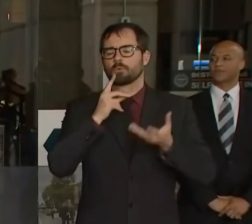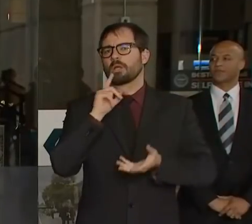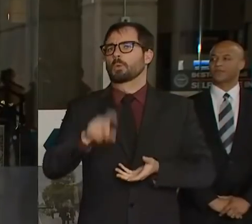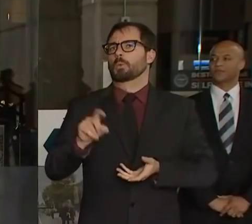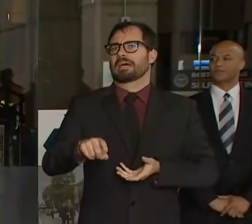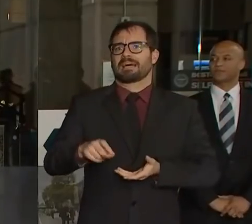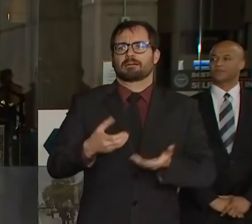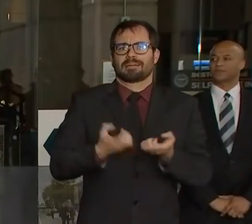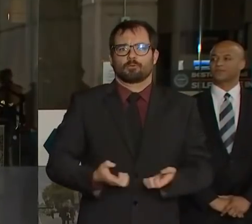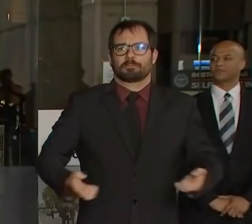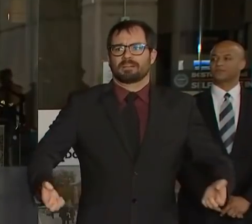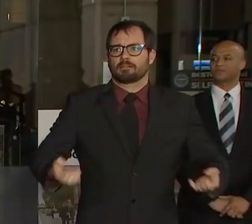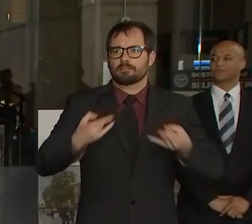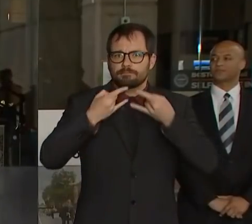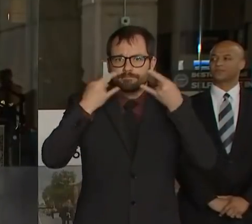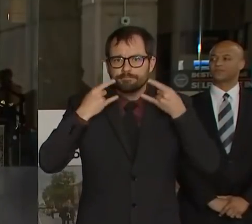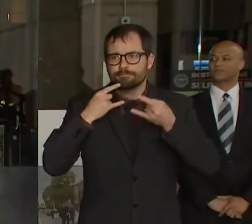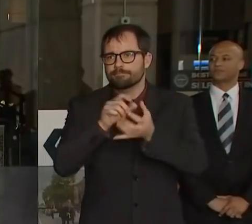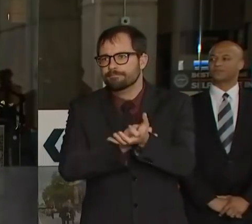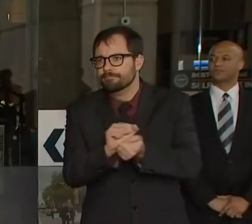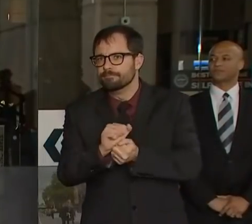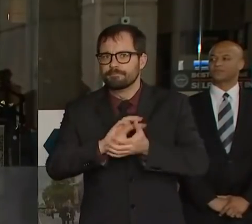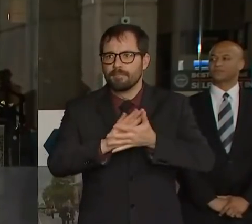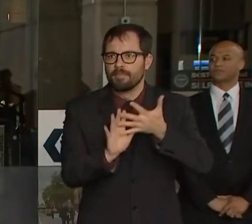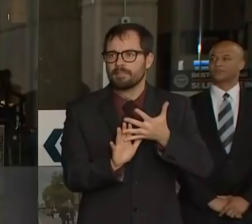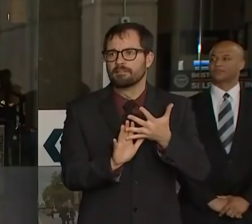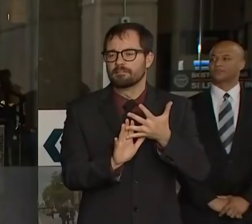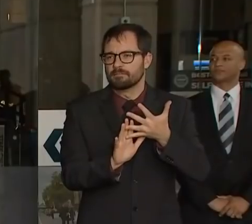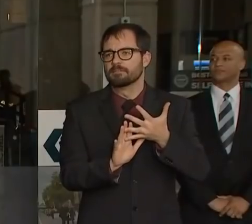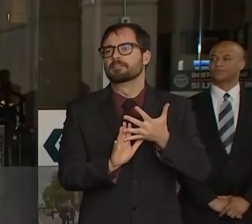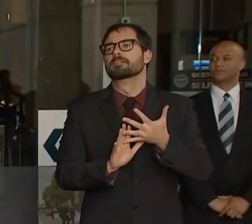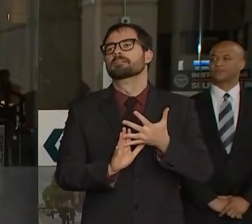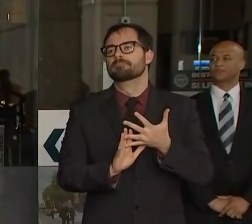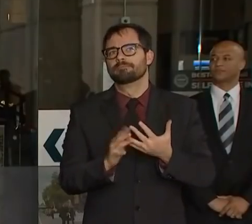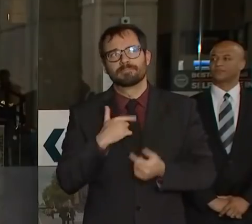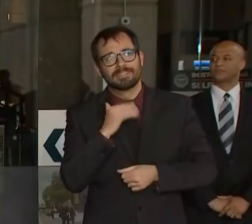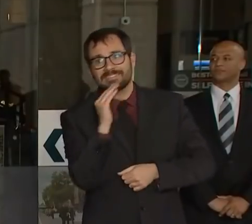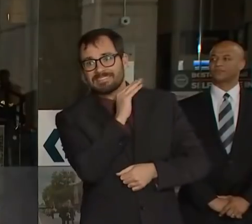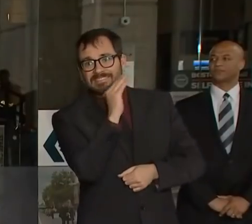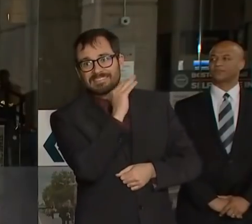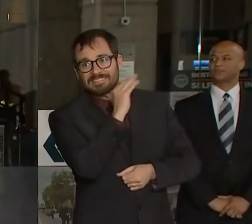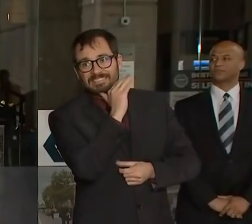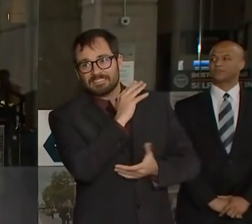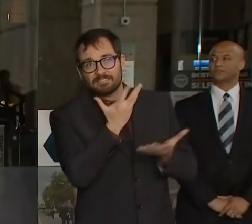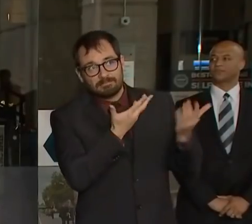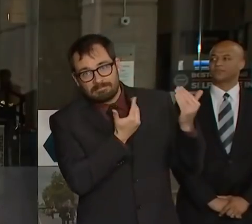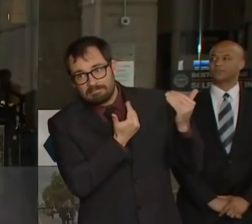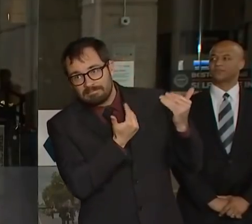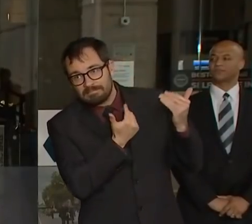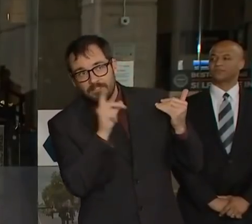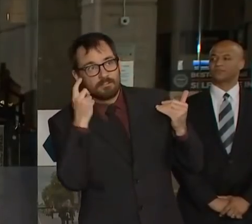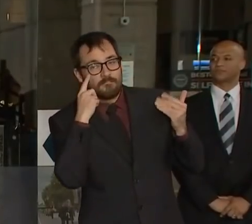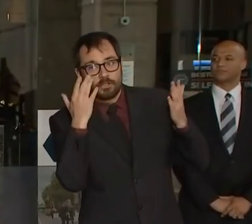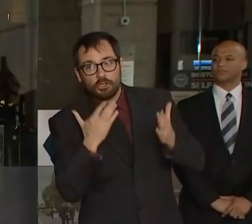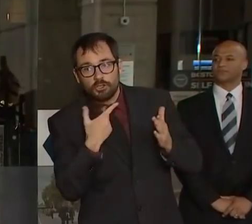THEY NEED SUPPLIES. AS WE ALL KNOW, GOVERNOR BAKER WAS ON THE CALL YESTERDAY WITH